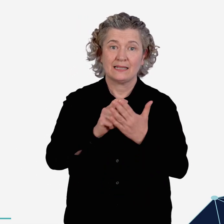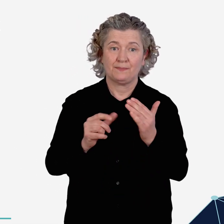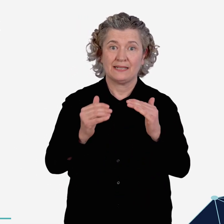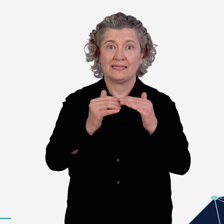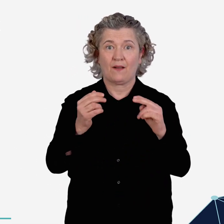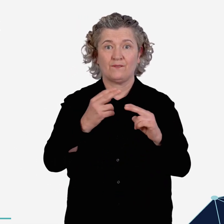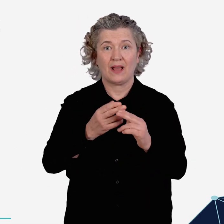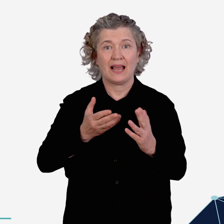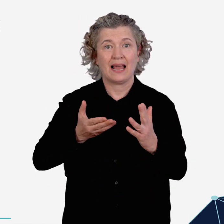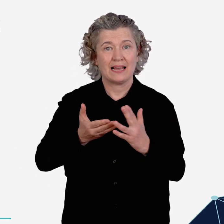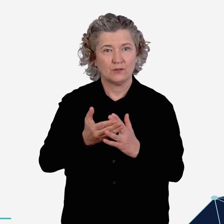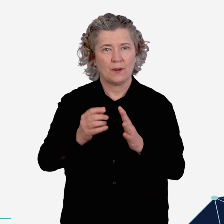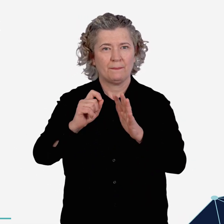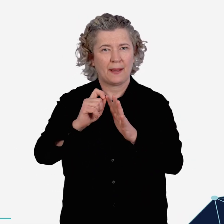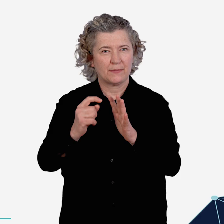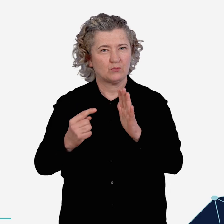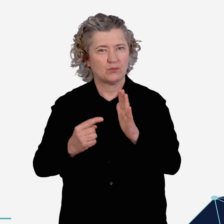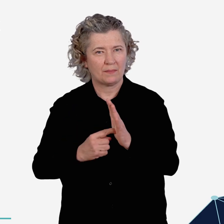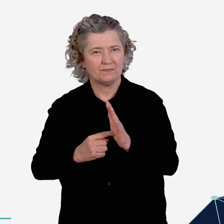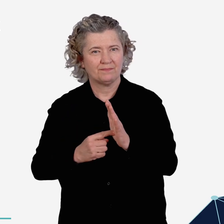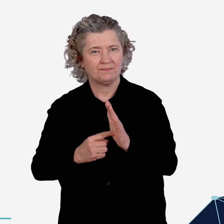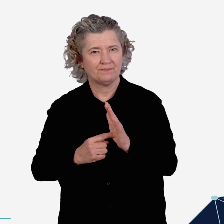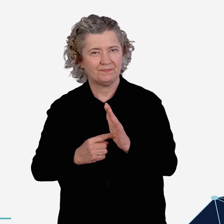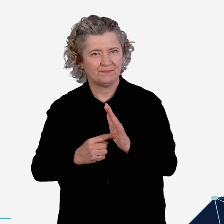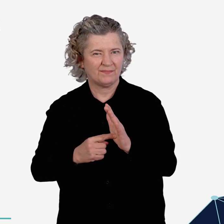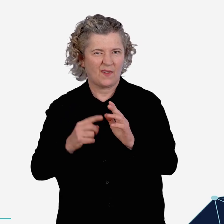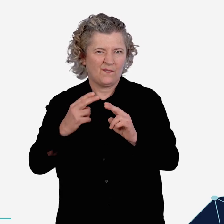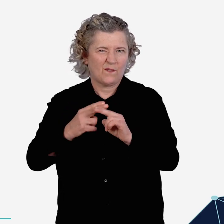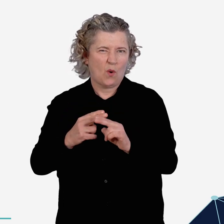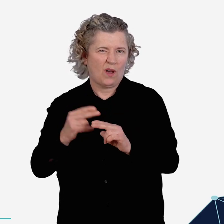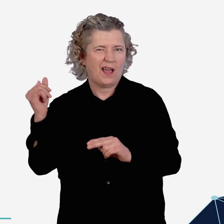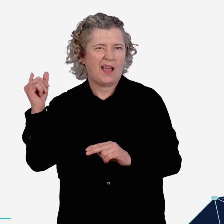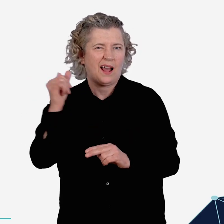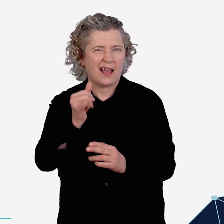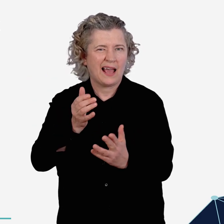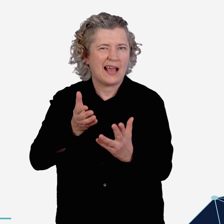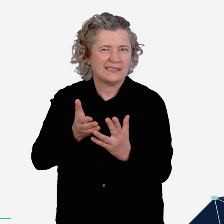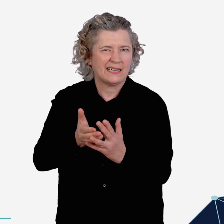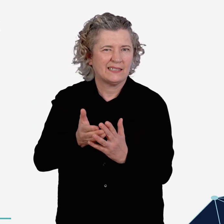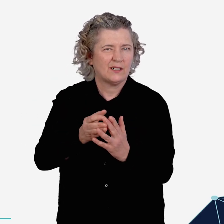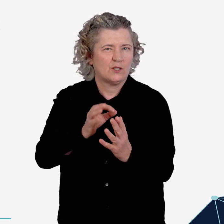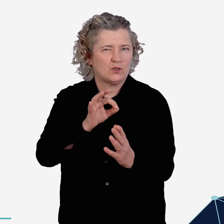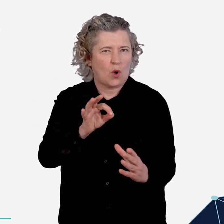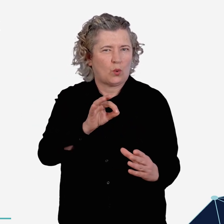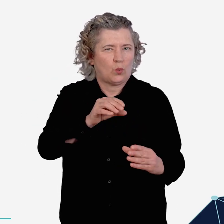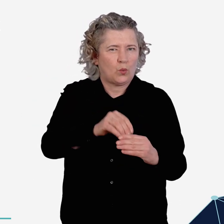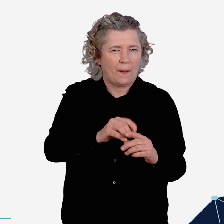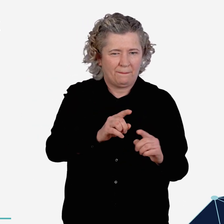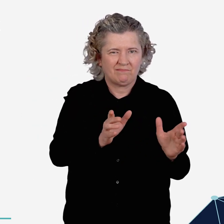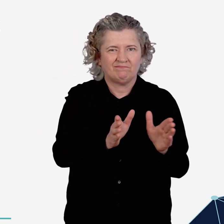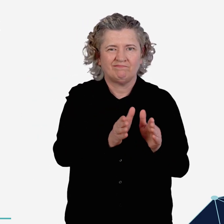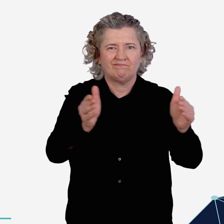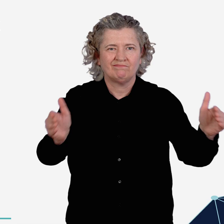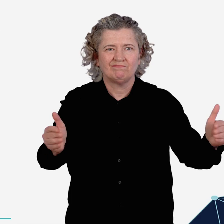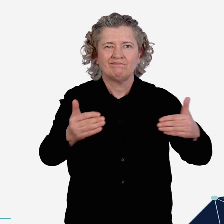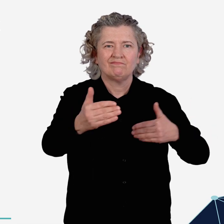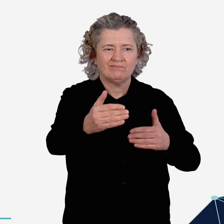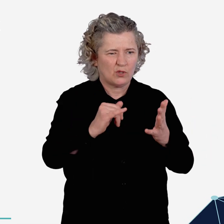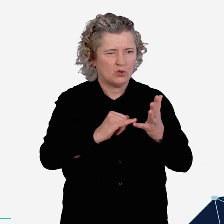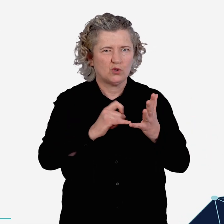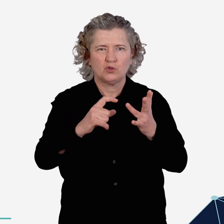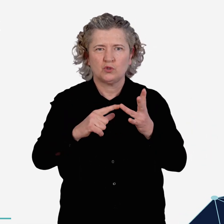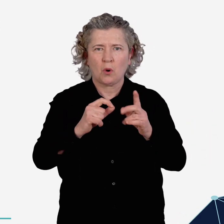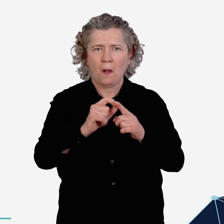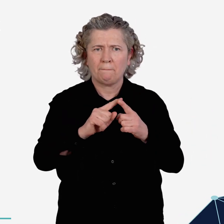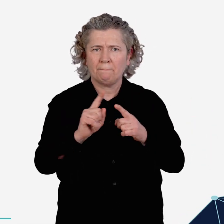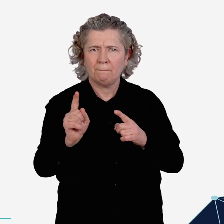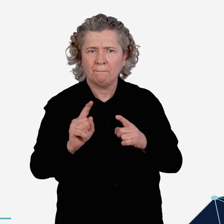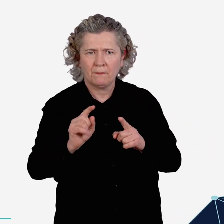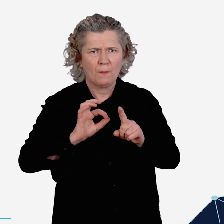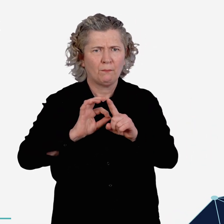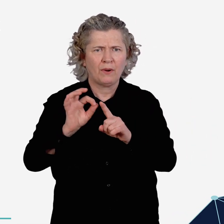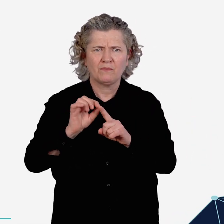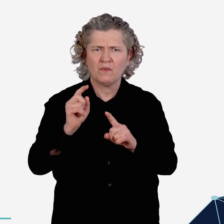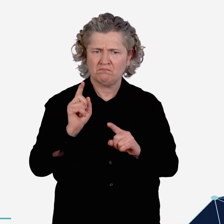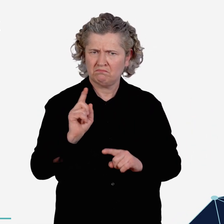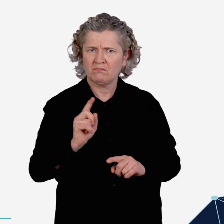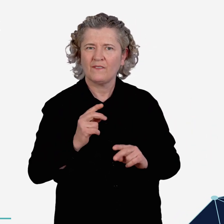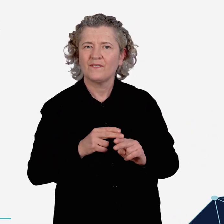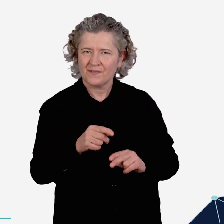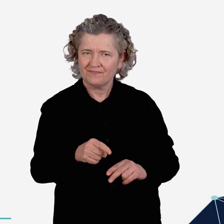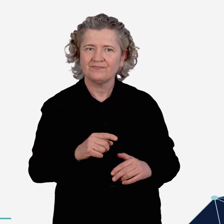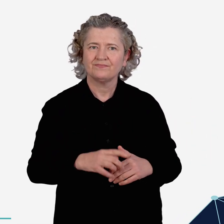What improvements can be made to aviation accessibility that are outside the scope of the Disability Standards for Accessible Public Transport?